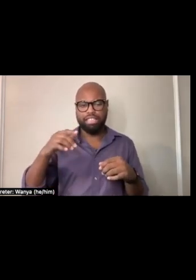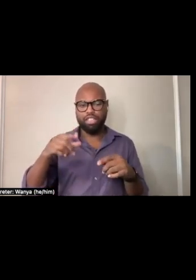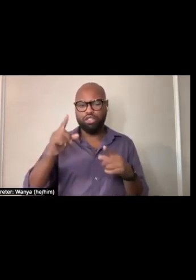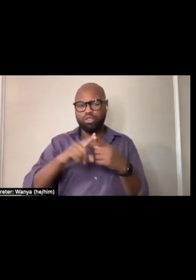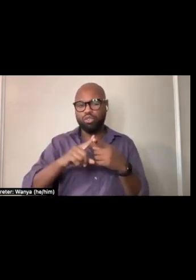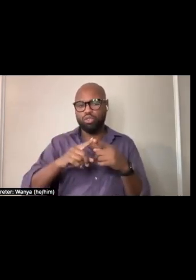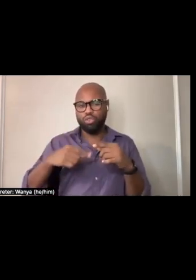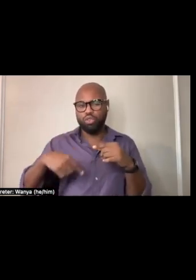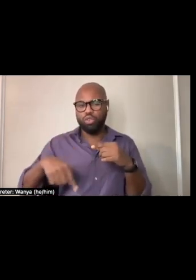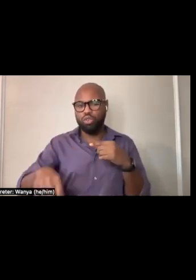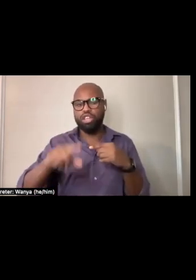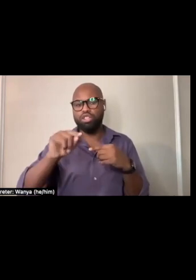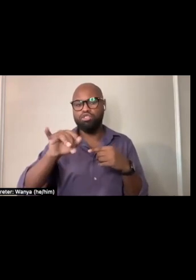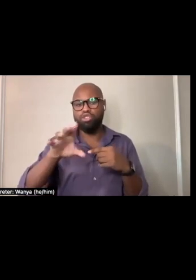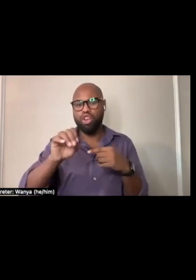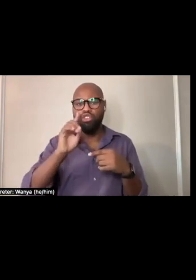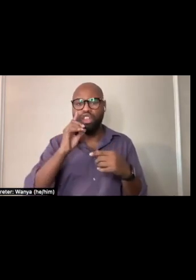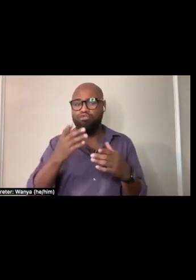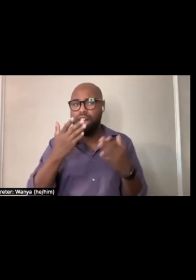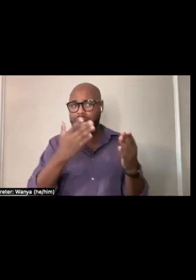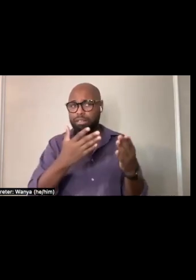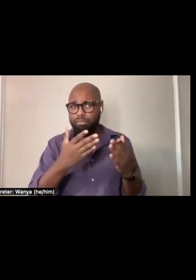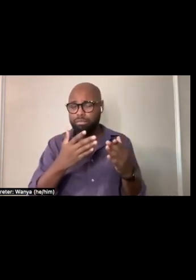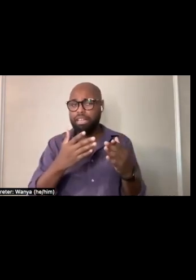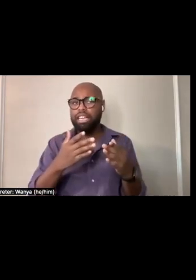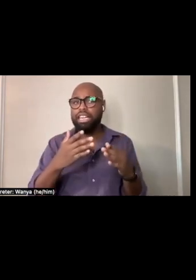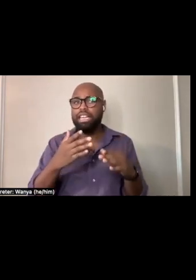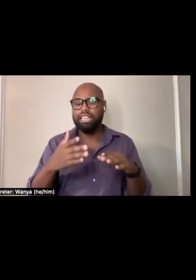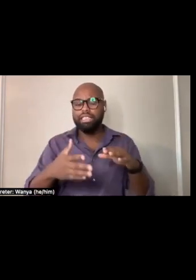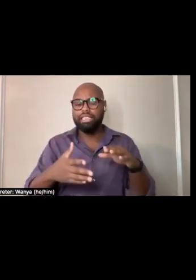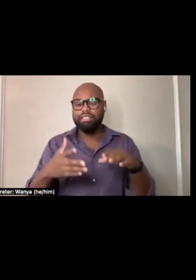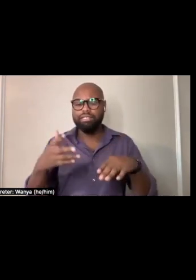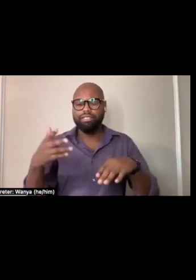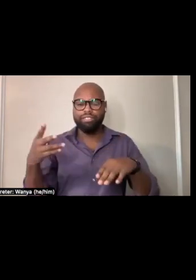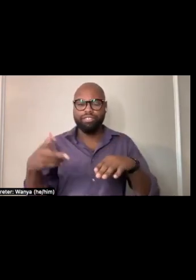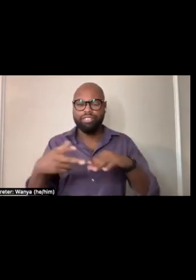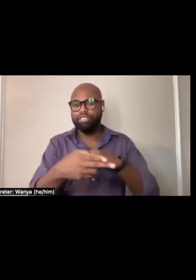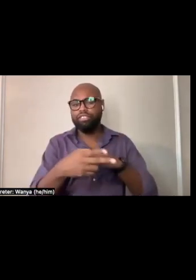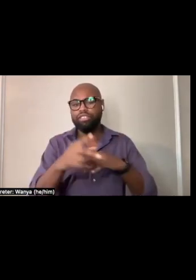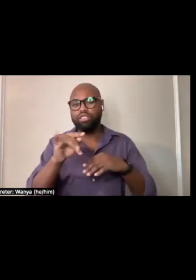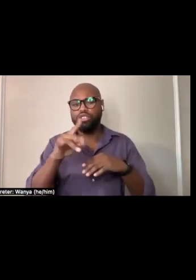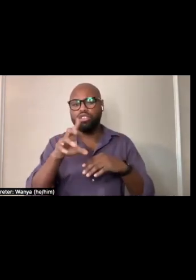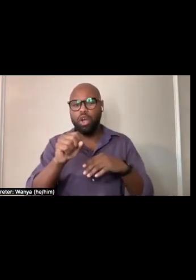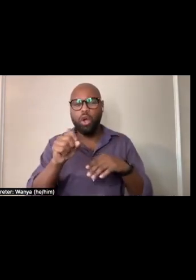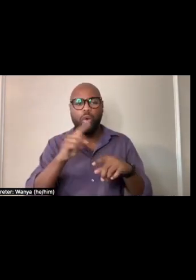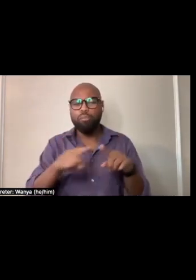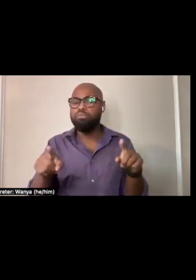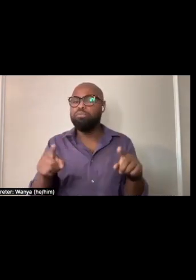They recommended amputation due to chronic osteomyelitis. He refused the amputation.